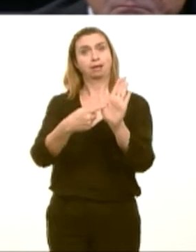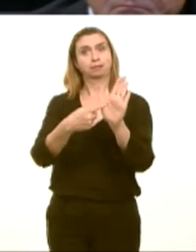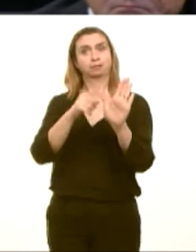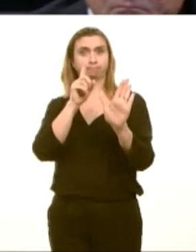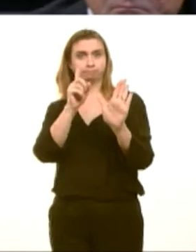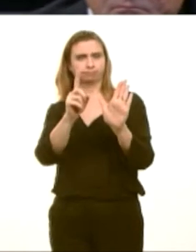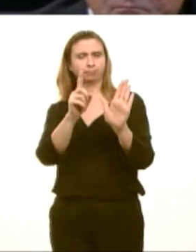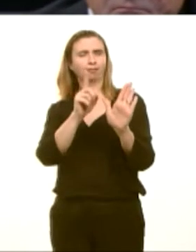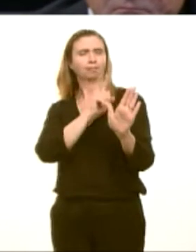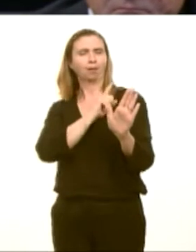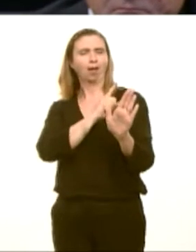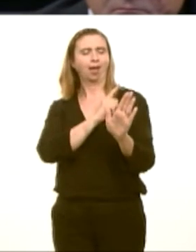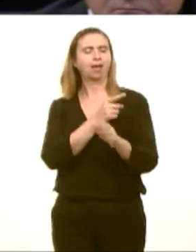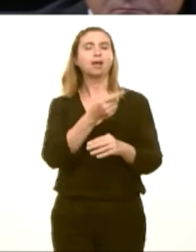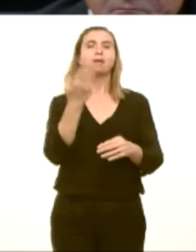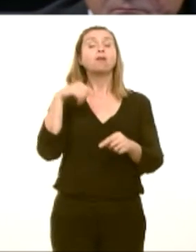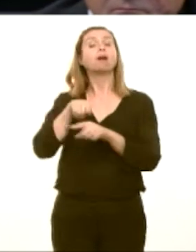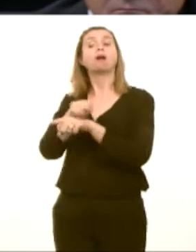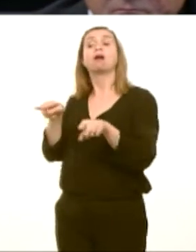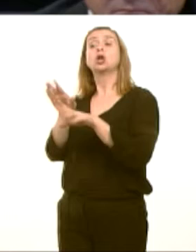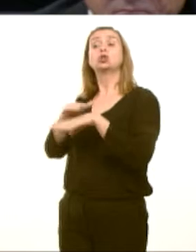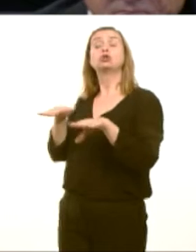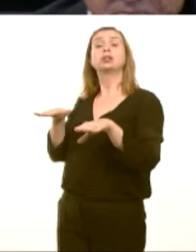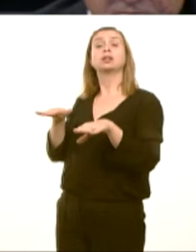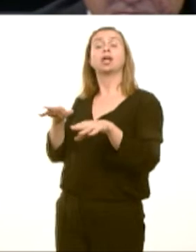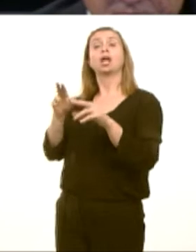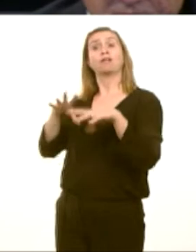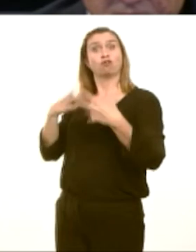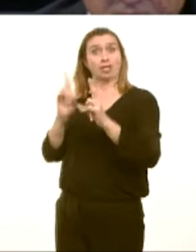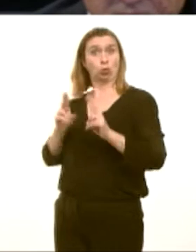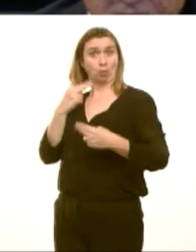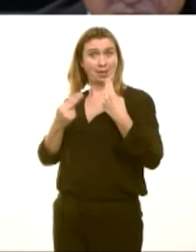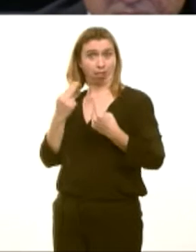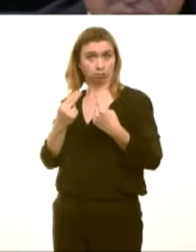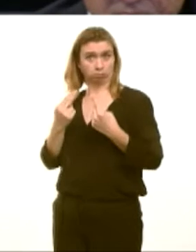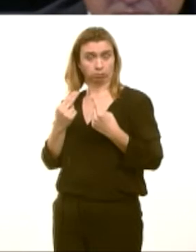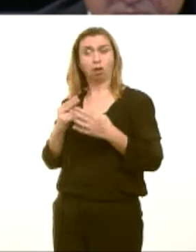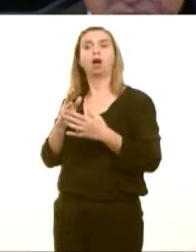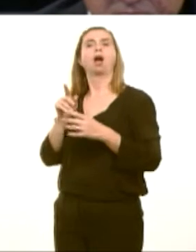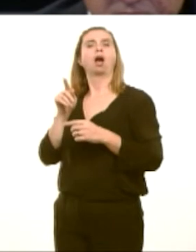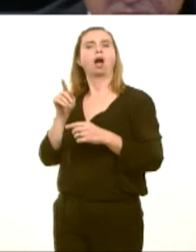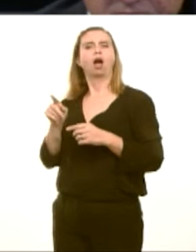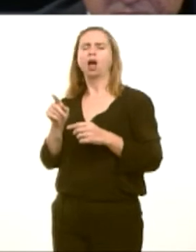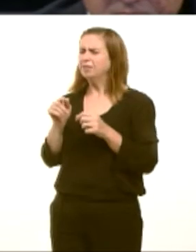proportionately fewer free-school-meals pupils being entered into core GCSE subjects in the first place.